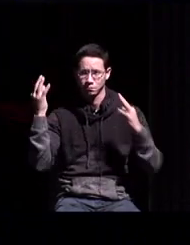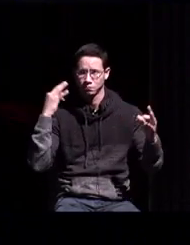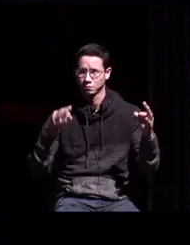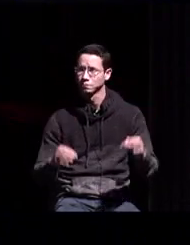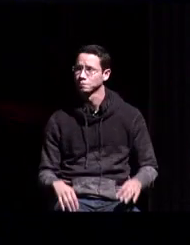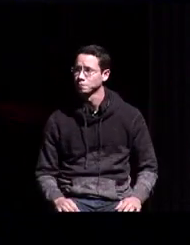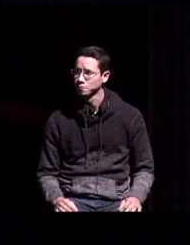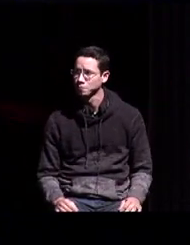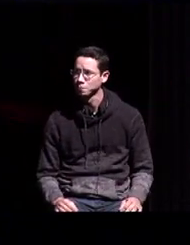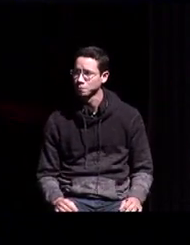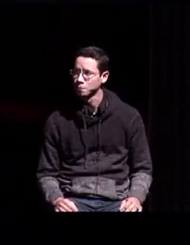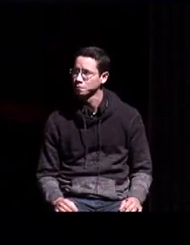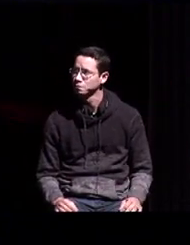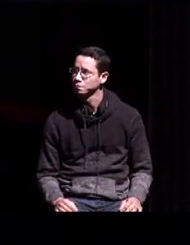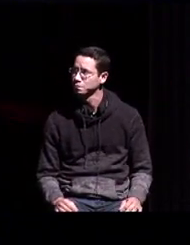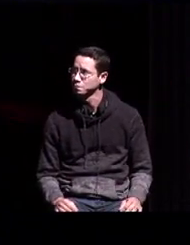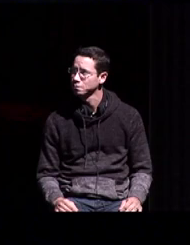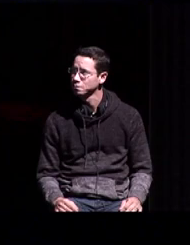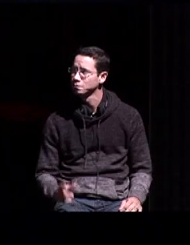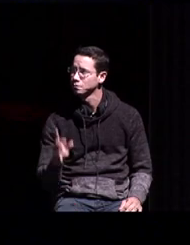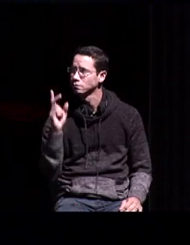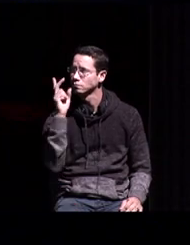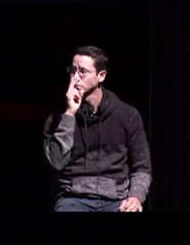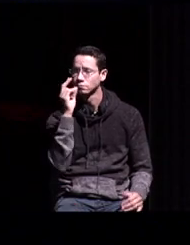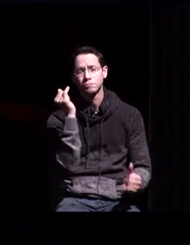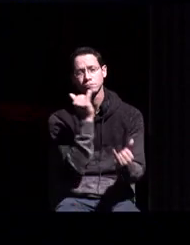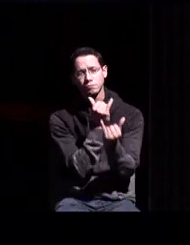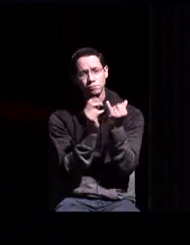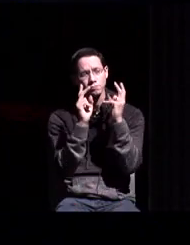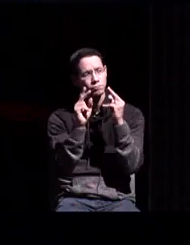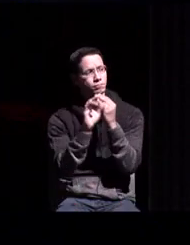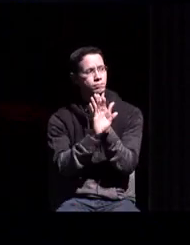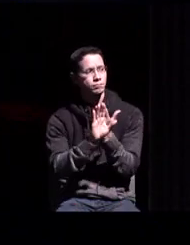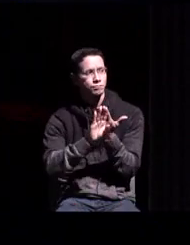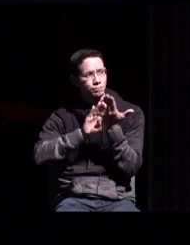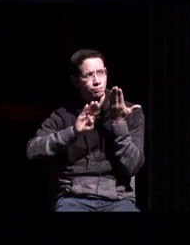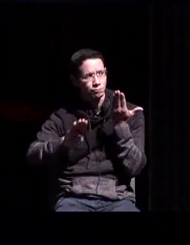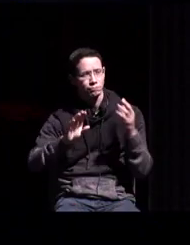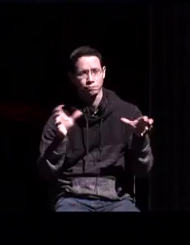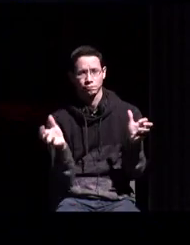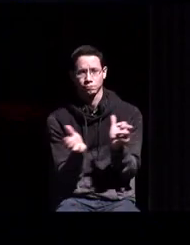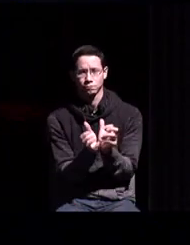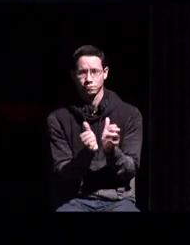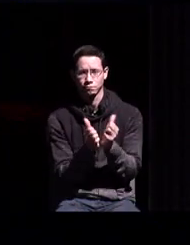that group or category or what we may call a class